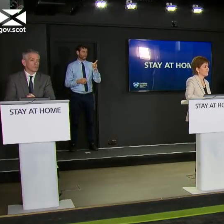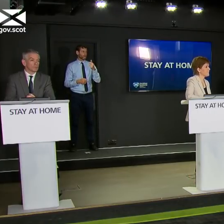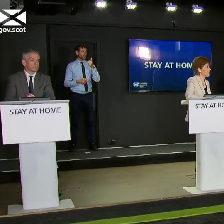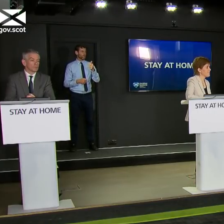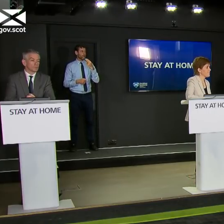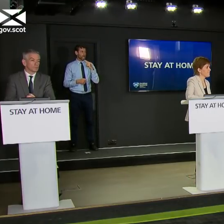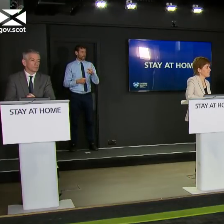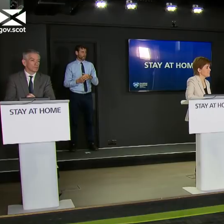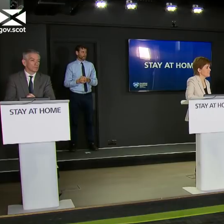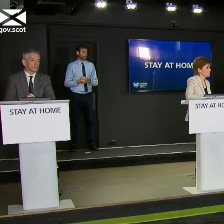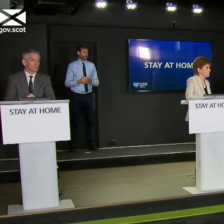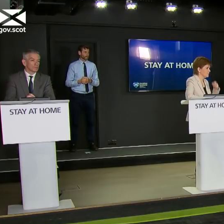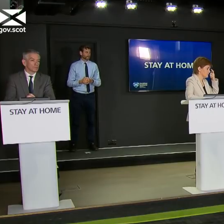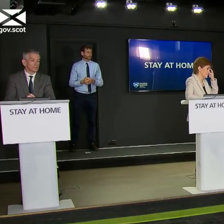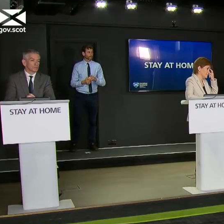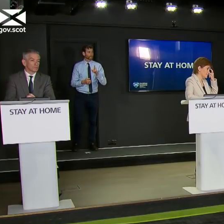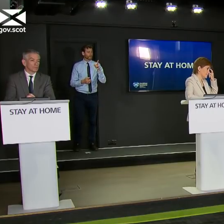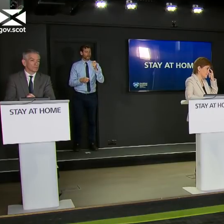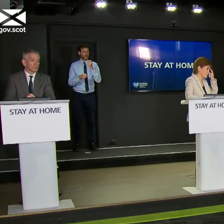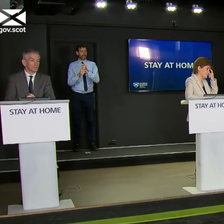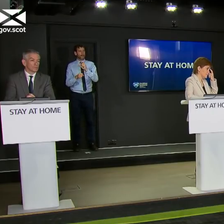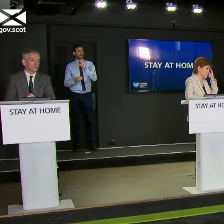Good afternoon, First Minister. Just going back to Glenn Campbell's question on Boris